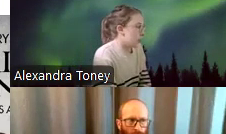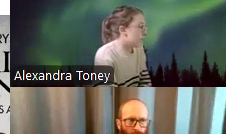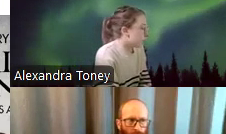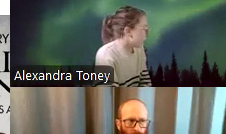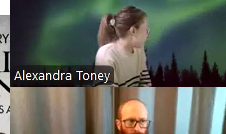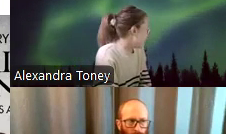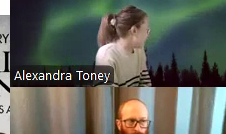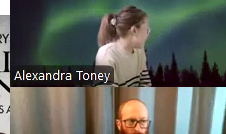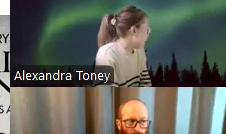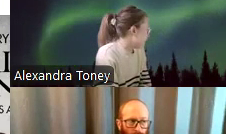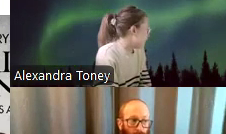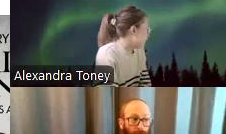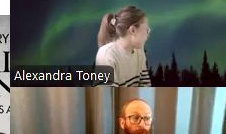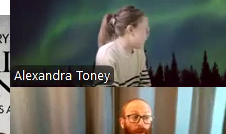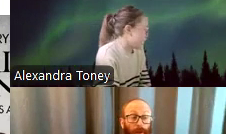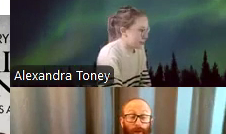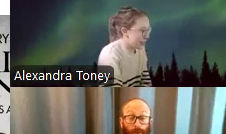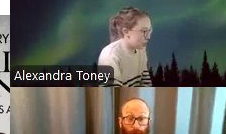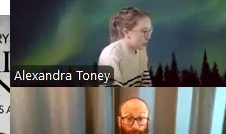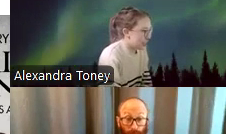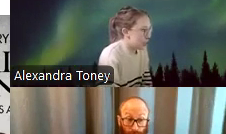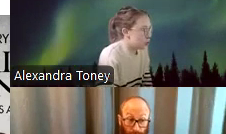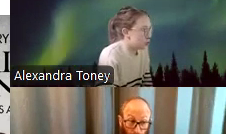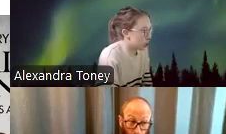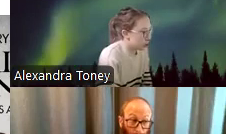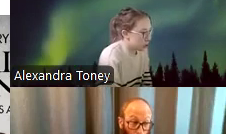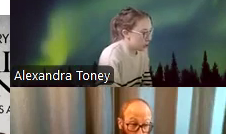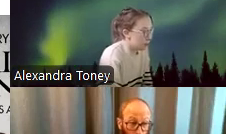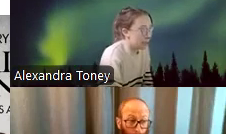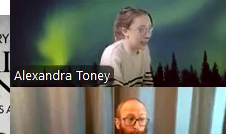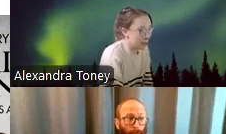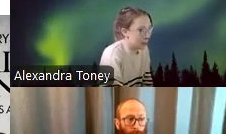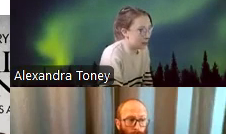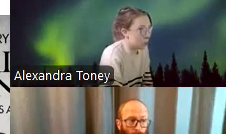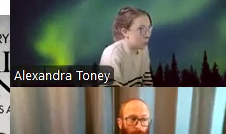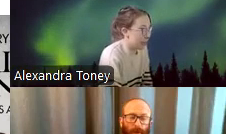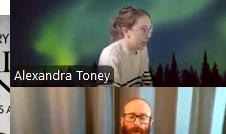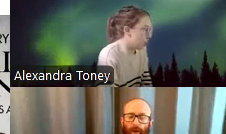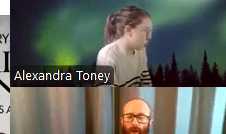So the first example I have here is instructional flexibility within a